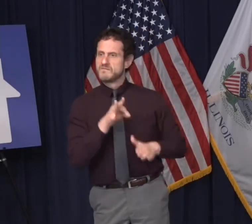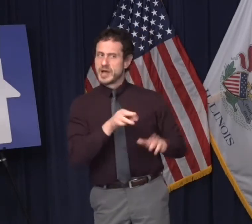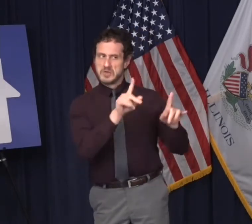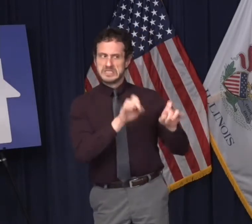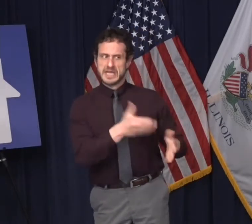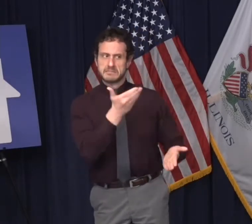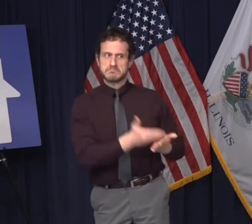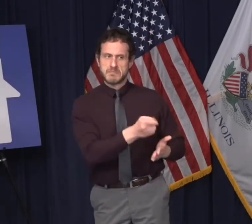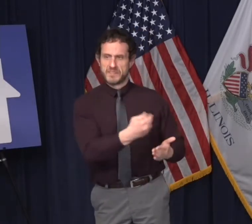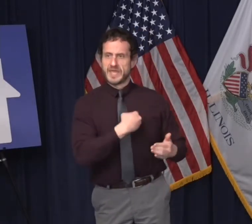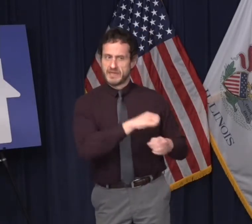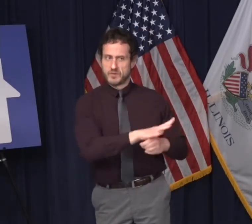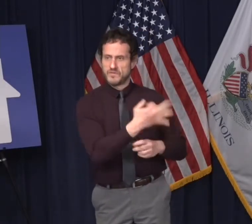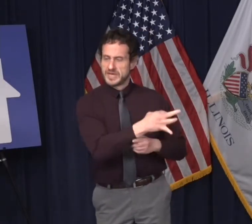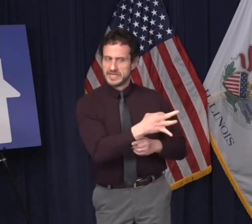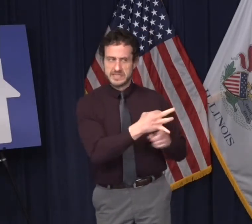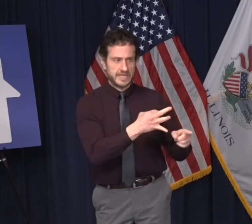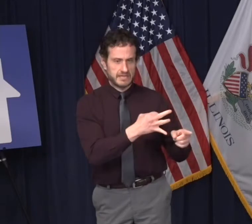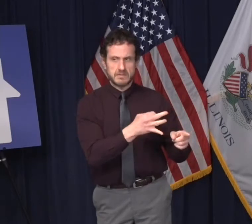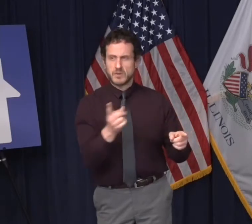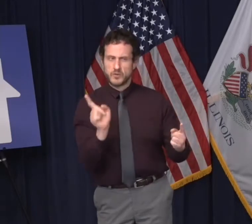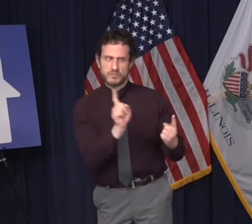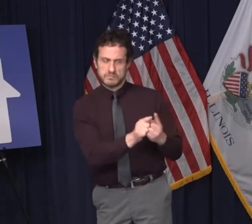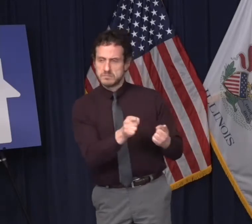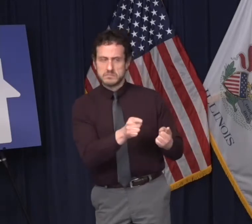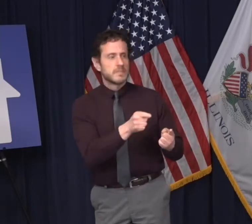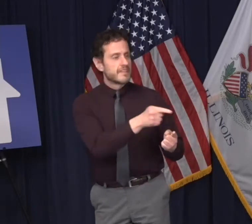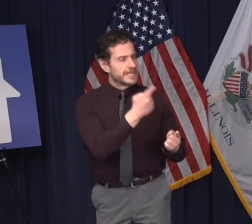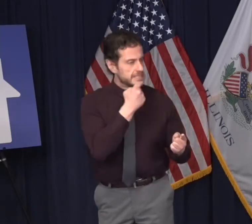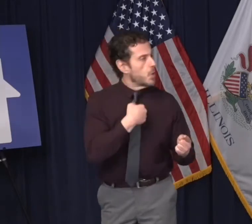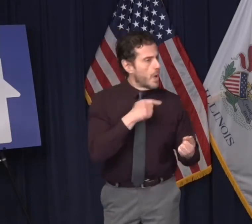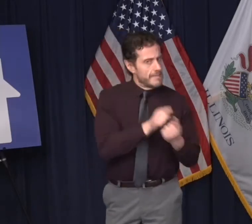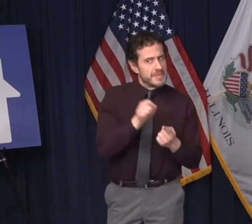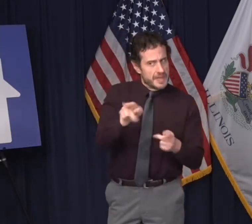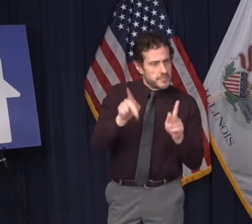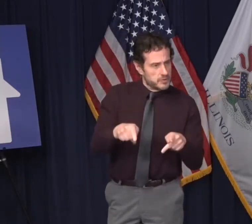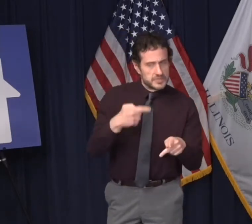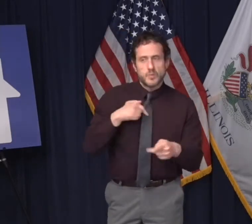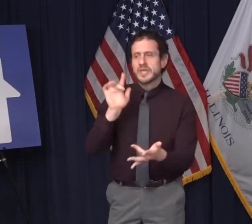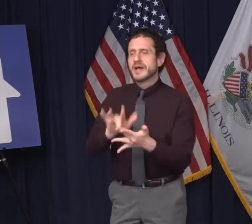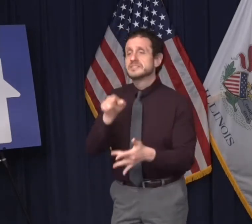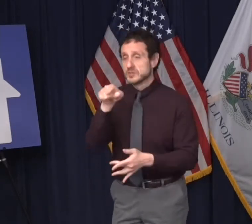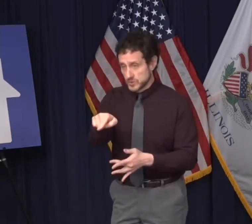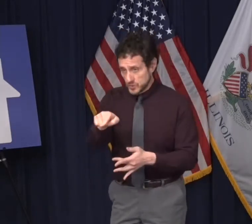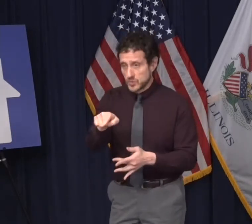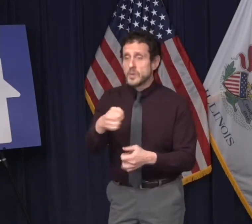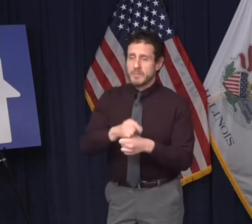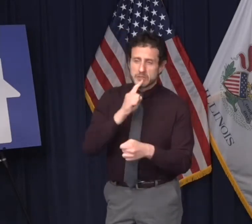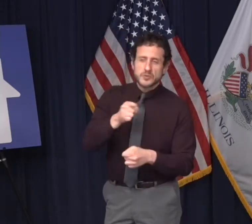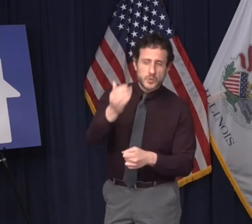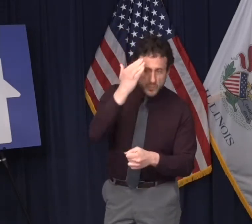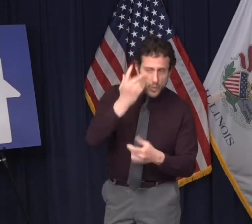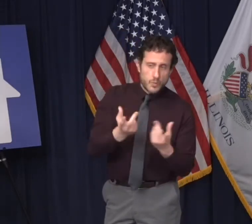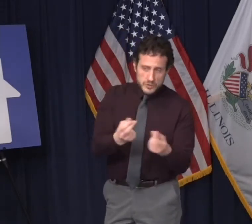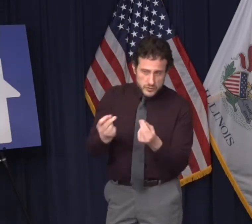CONTACT WITH SOMEONE WHO HAS TESTED POSITIVE FOR COVID-19 SO YOU CAN DO WHAT'S NECESSARY TO